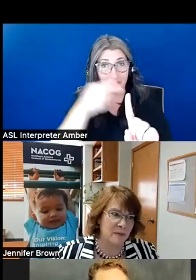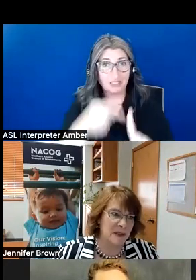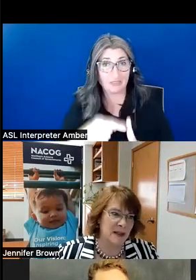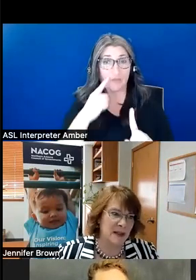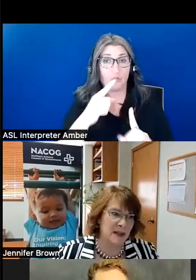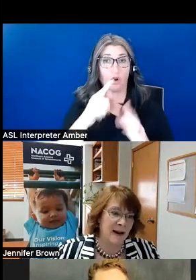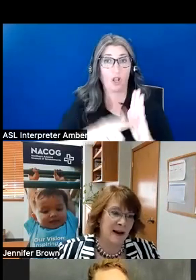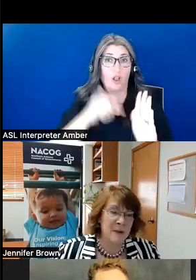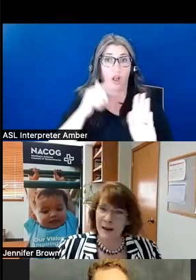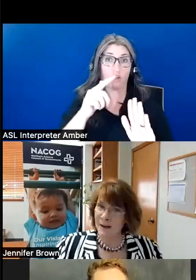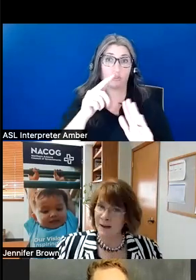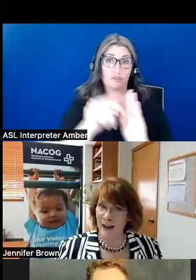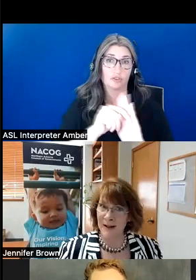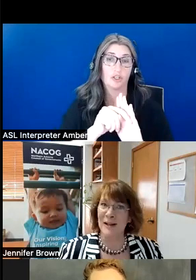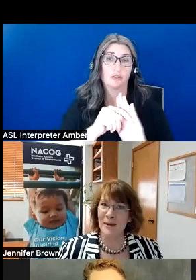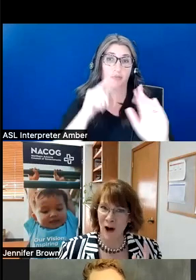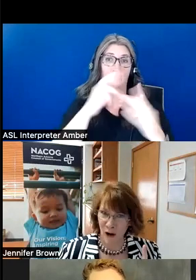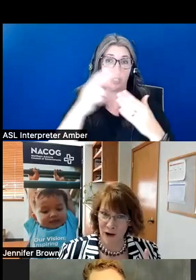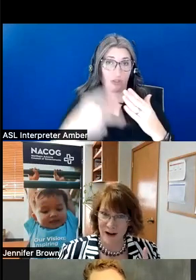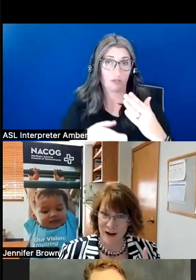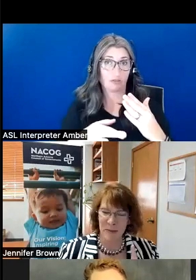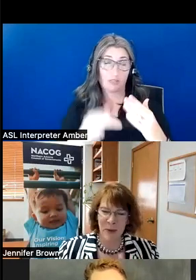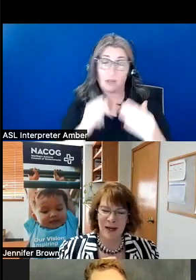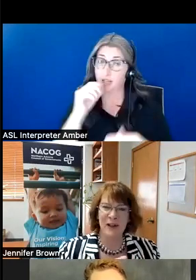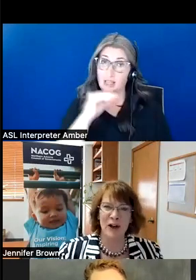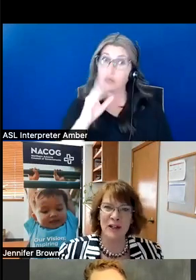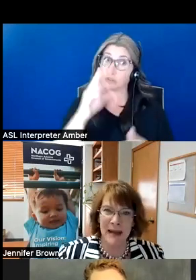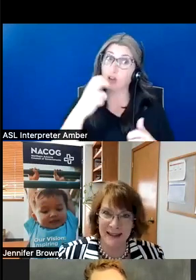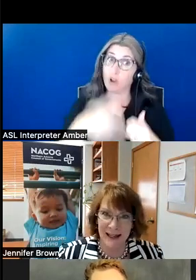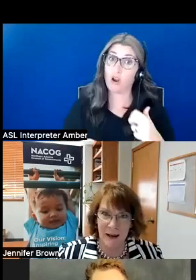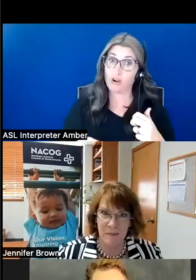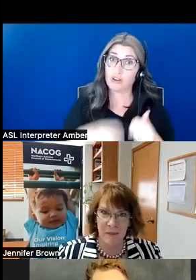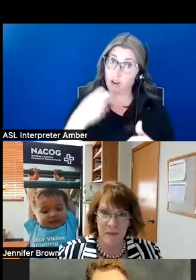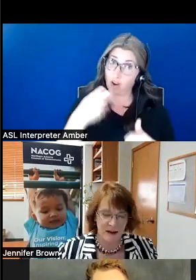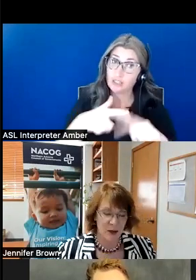I'm not going to lie; it was hard. Number one, it was hard to make the time.